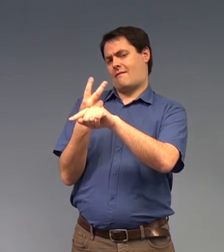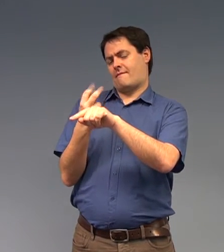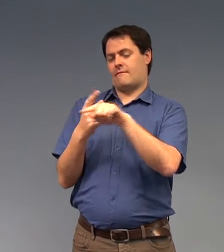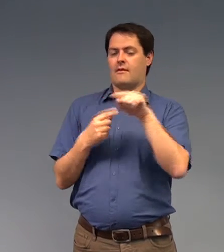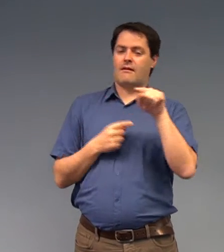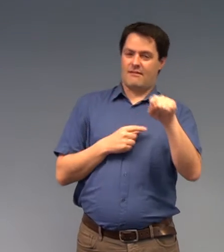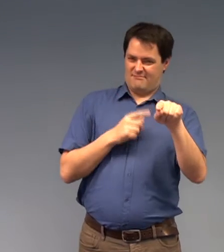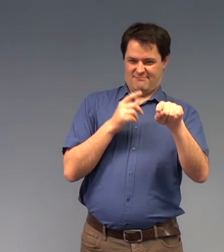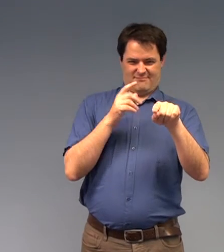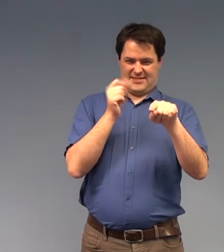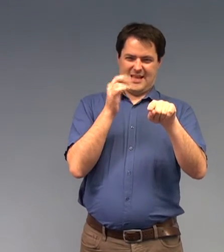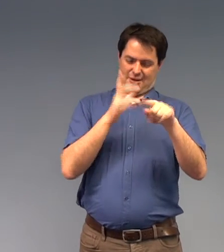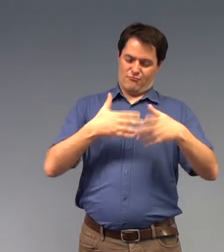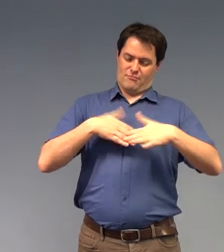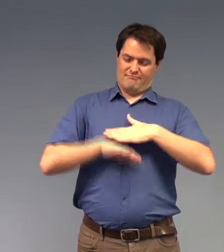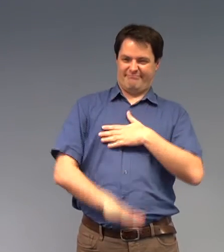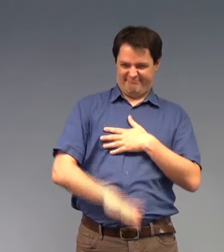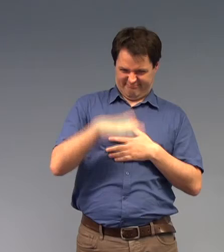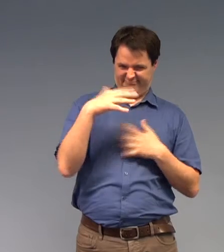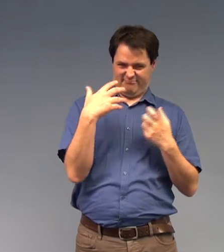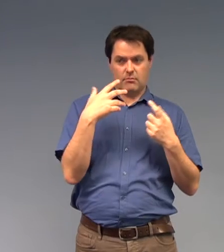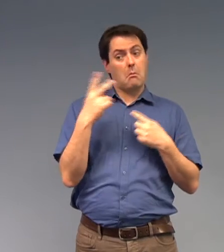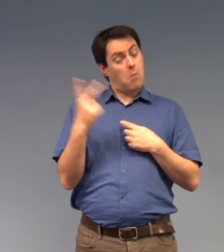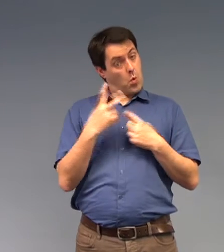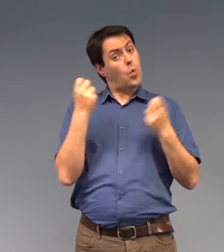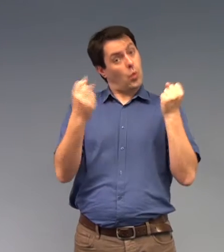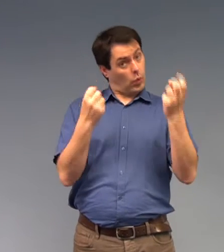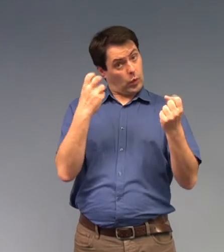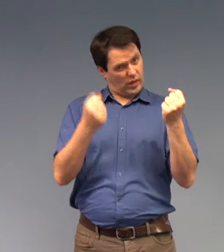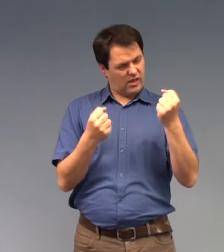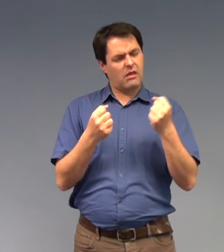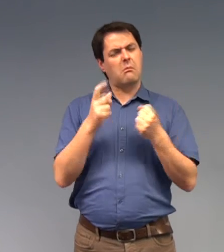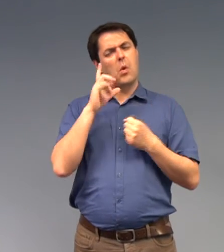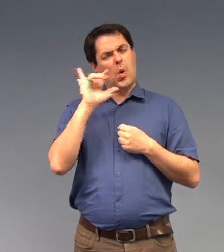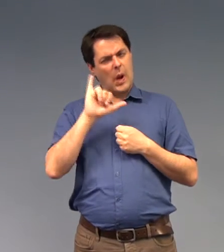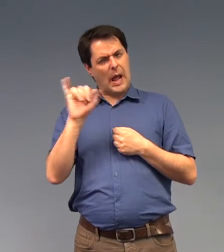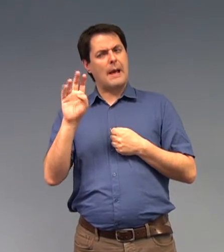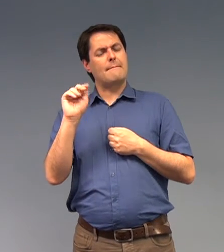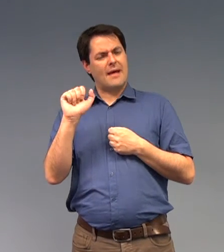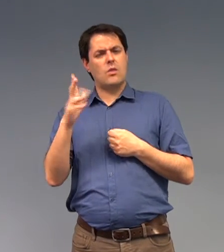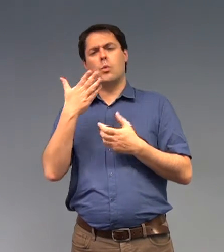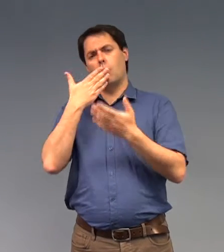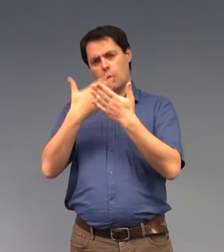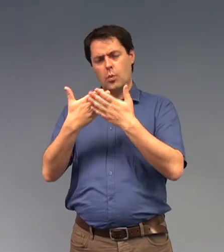but became Deaf at the age of 12, both of whom used sign language.